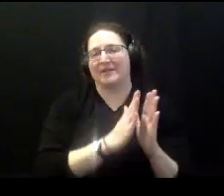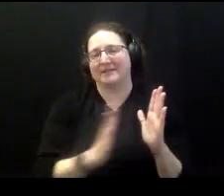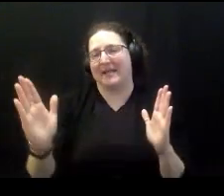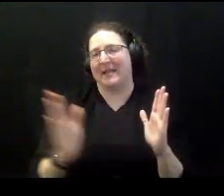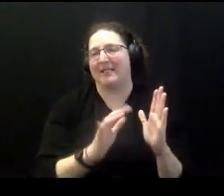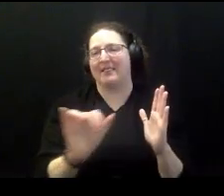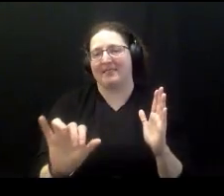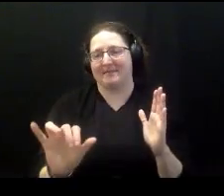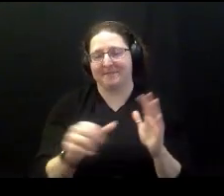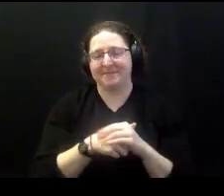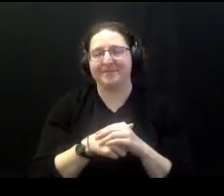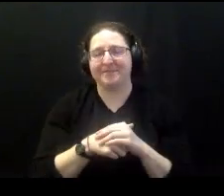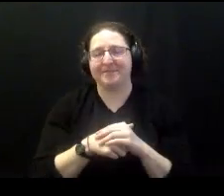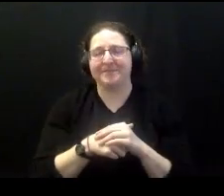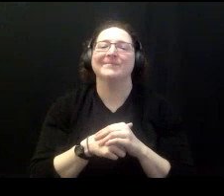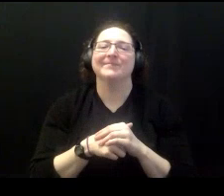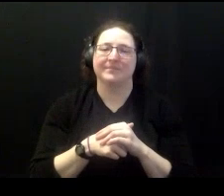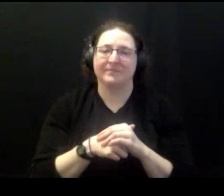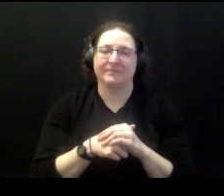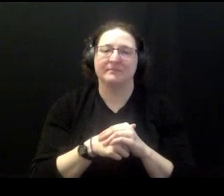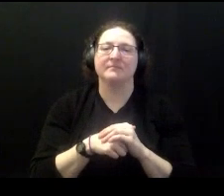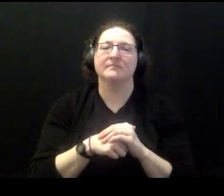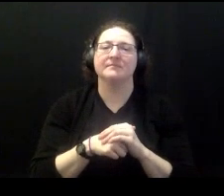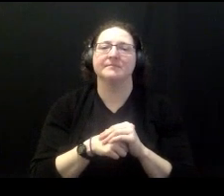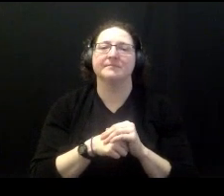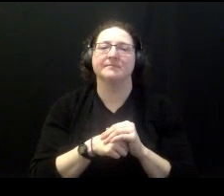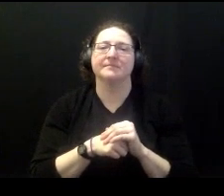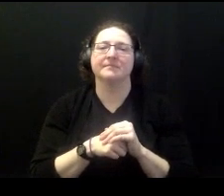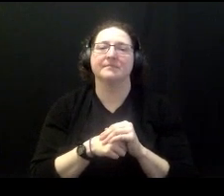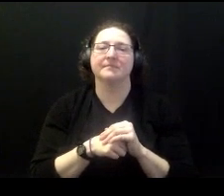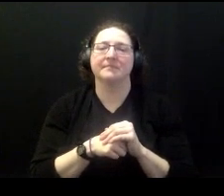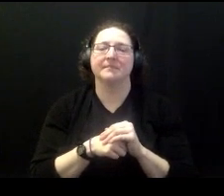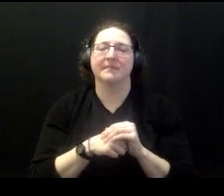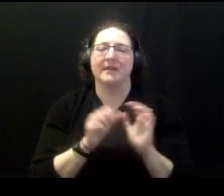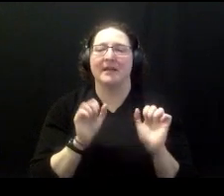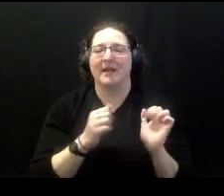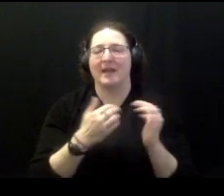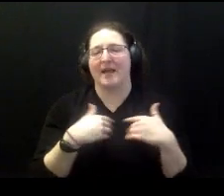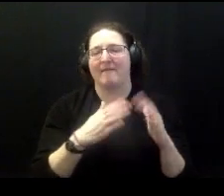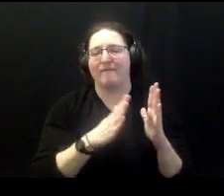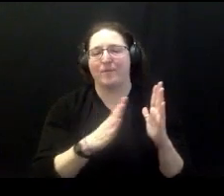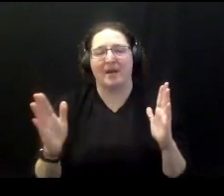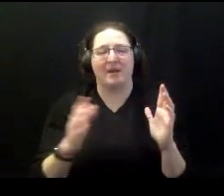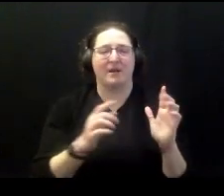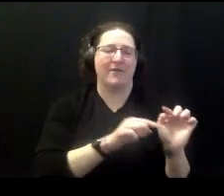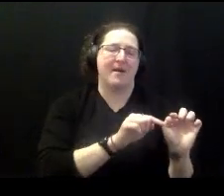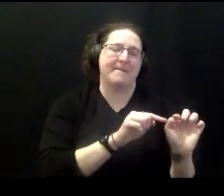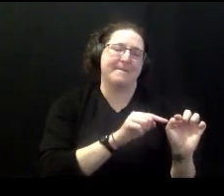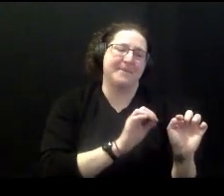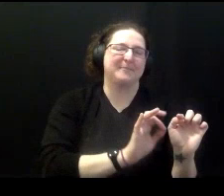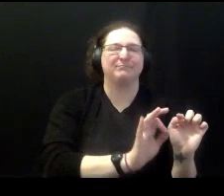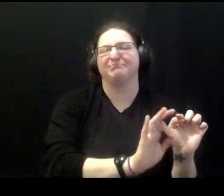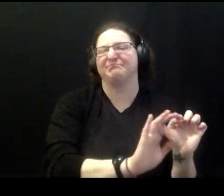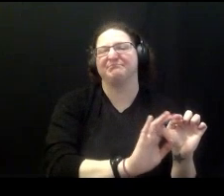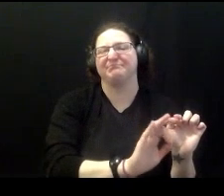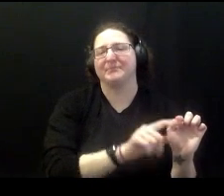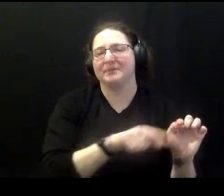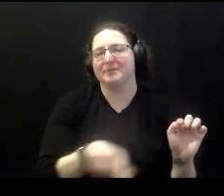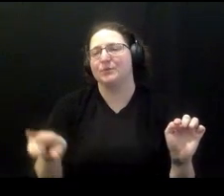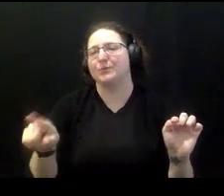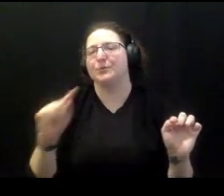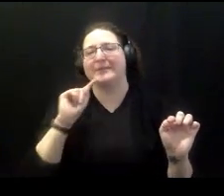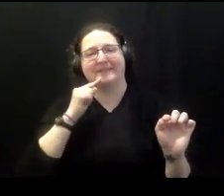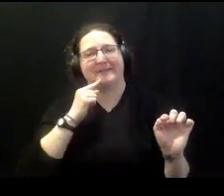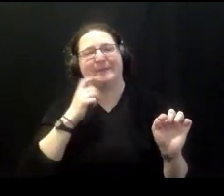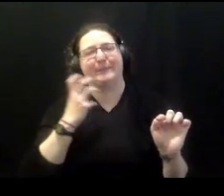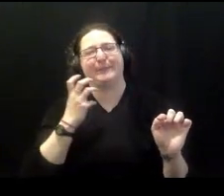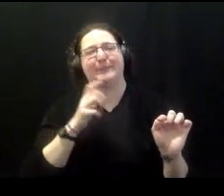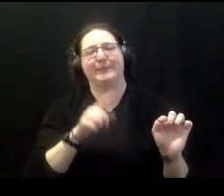to evaluate each threat and hazard and provide a rating ranging from insignificant to severe,